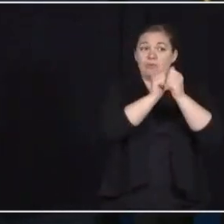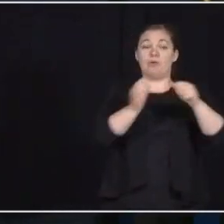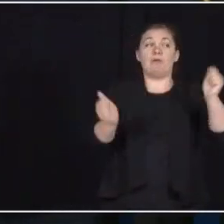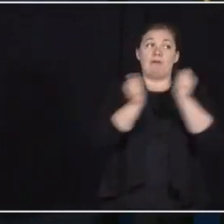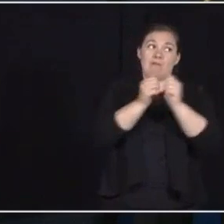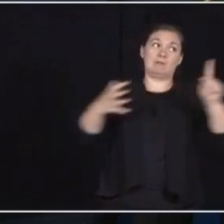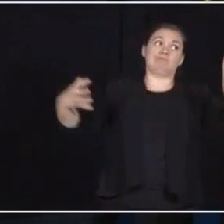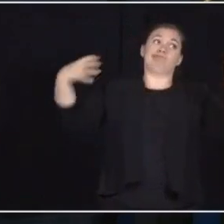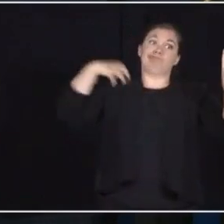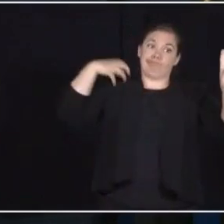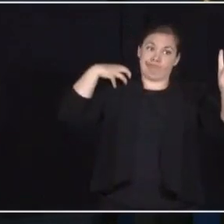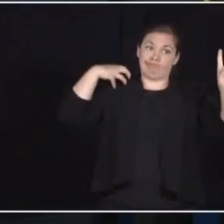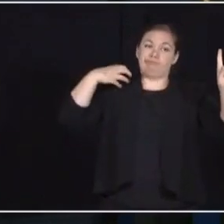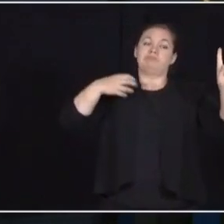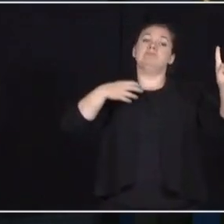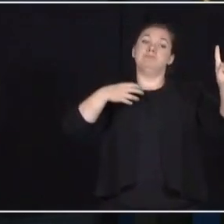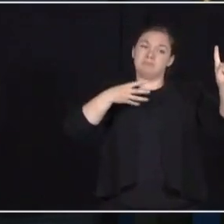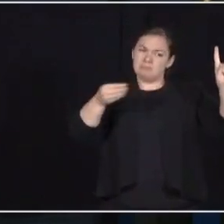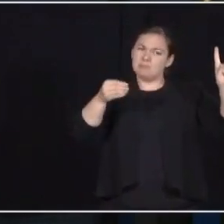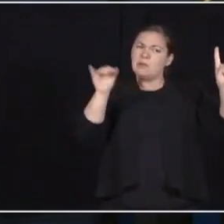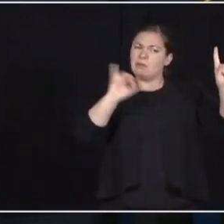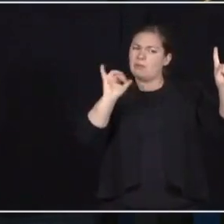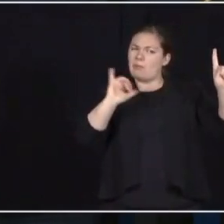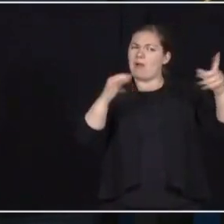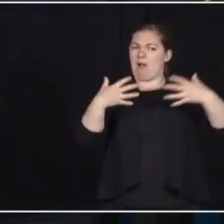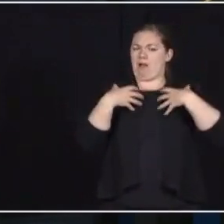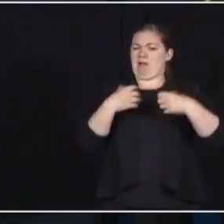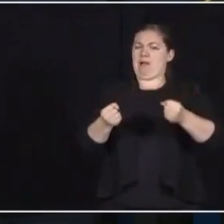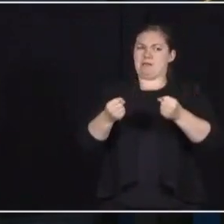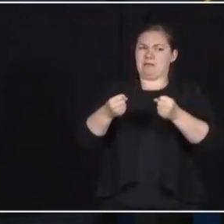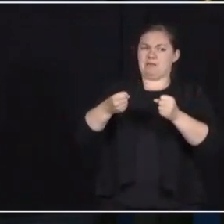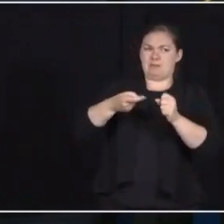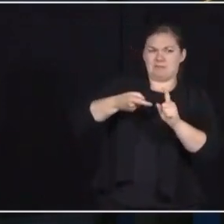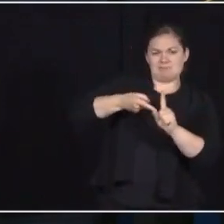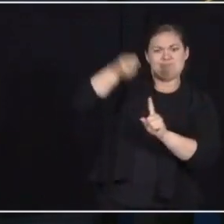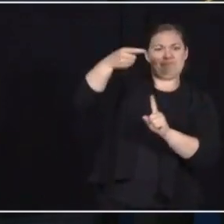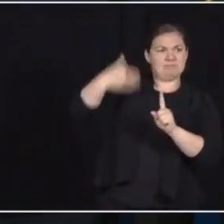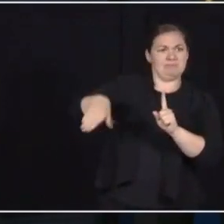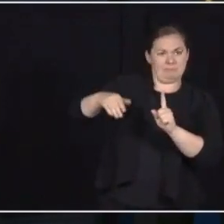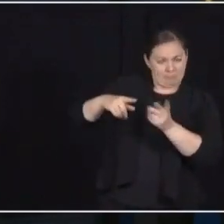illicitly on the chief medical officer of health and the other medical health officers and the health command table.